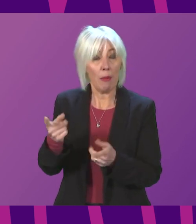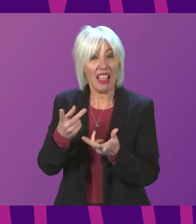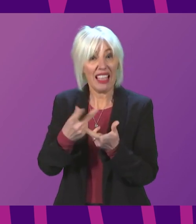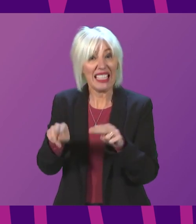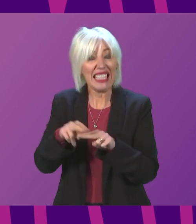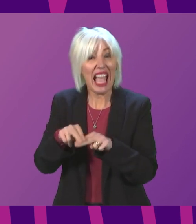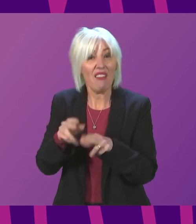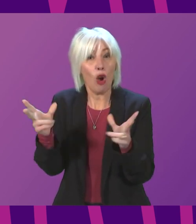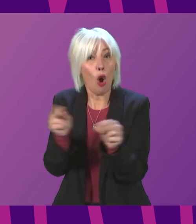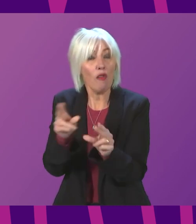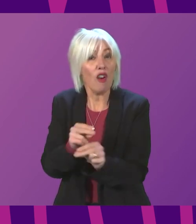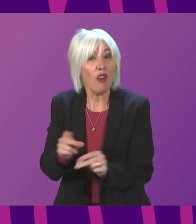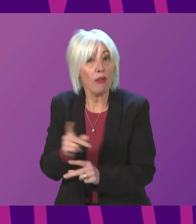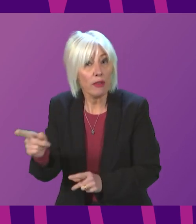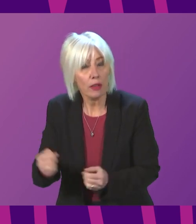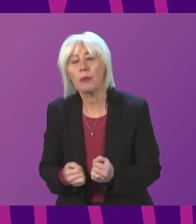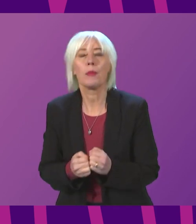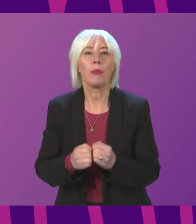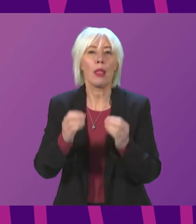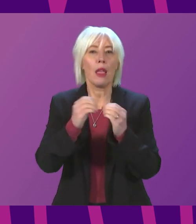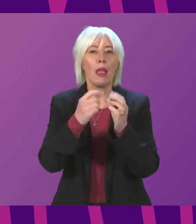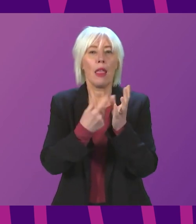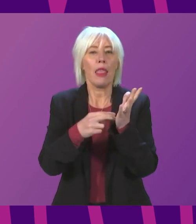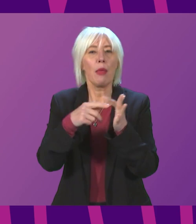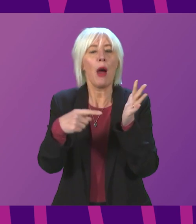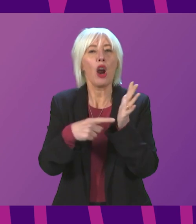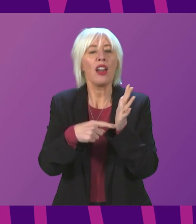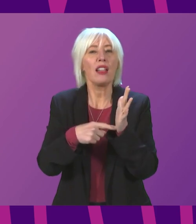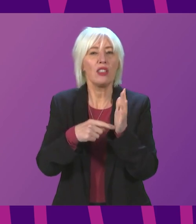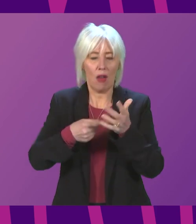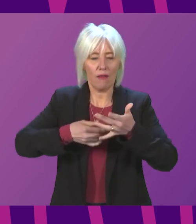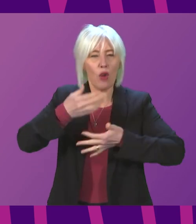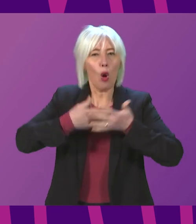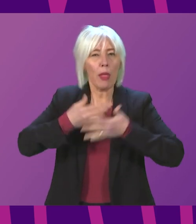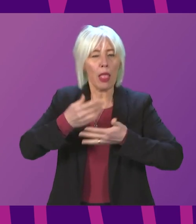Given that the Barnett formula means that Scotland gains access to its own financial